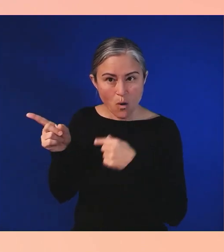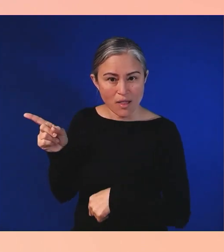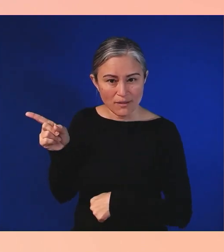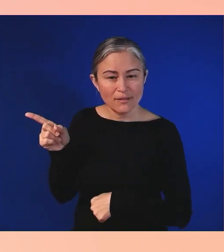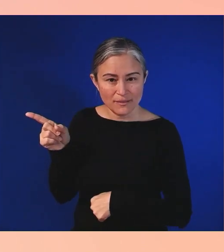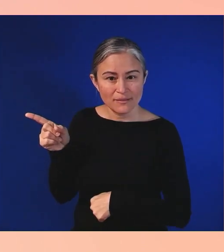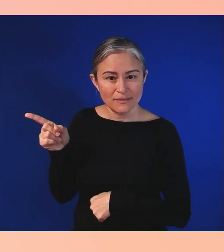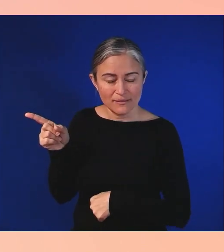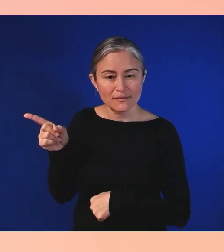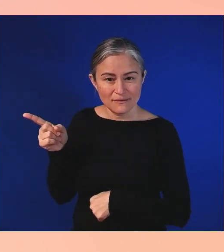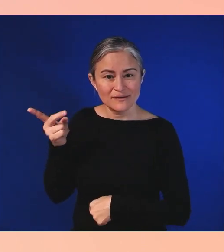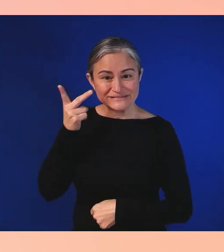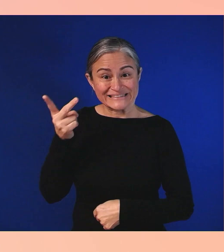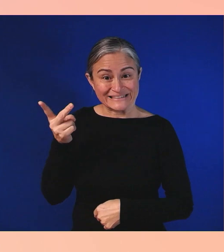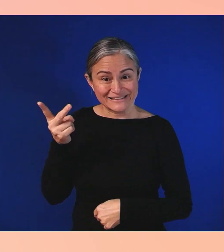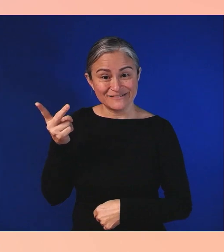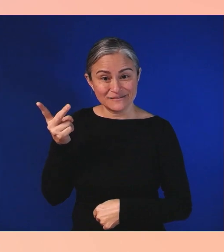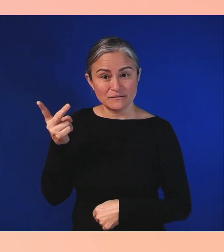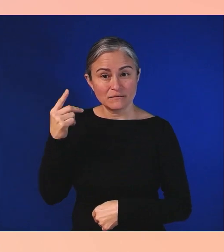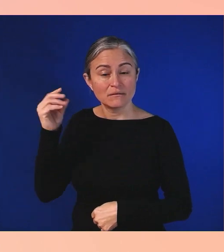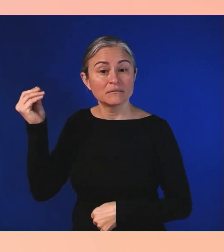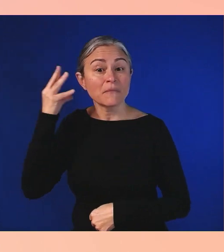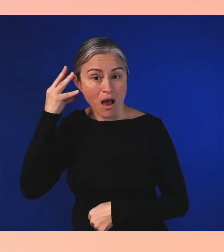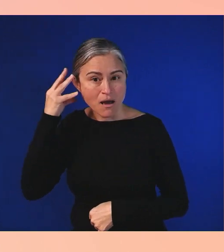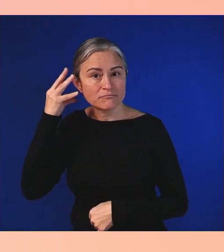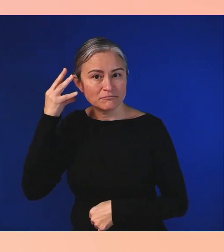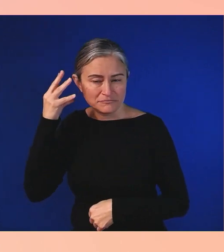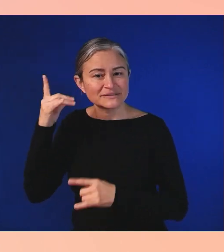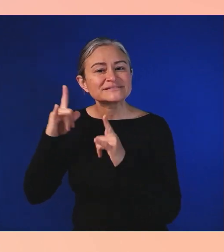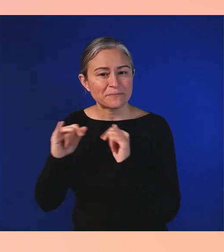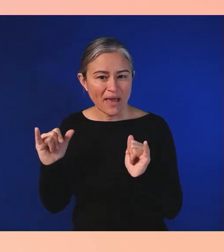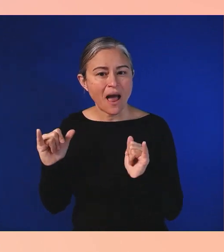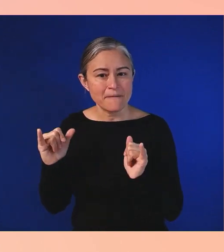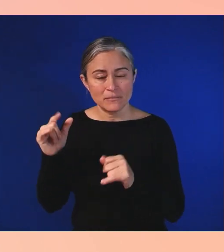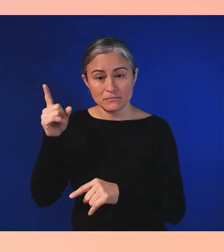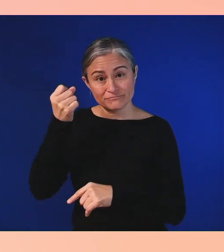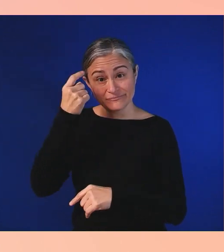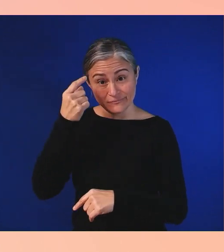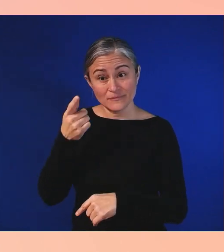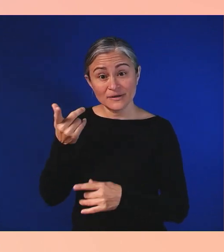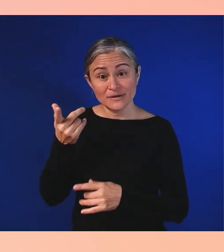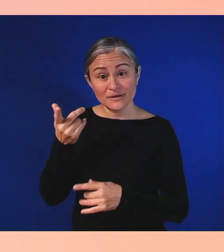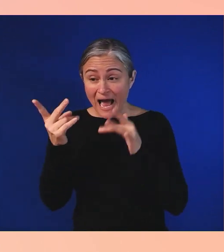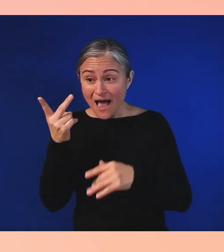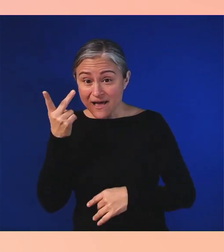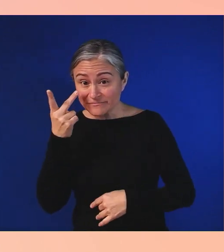there is the audio cue playing to tell me, I cannot see the screen that there is an error.